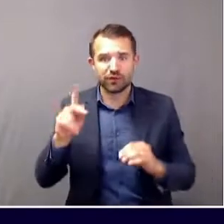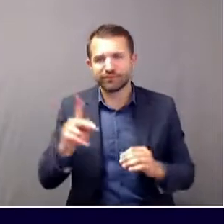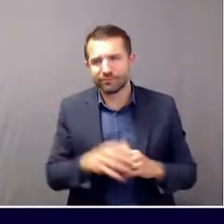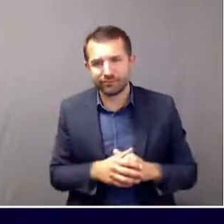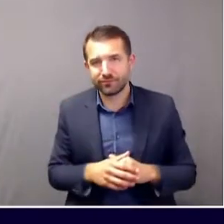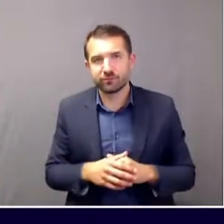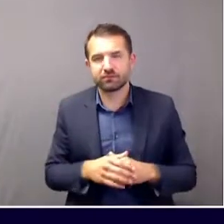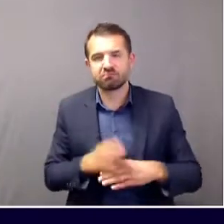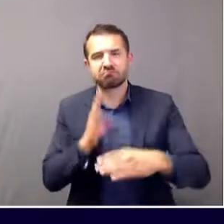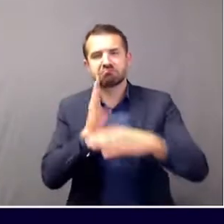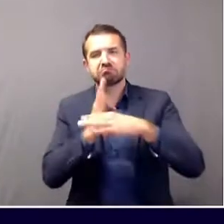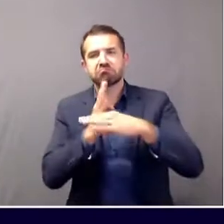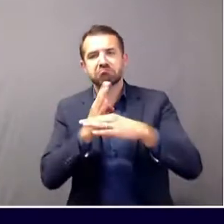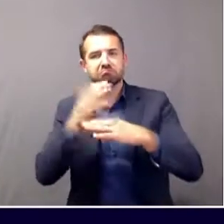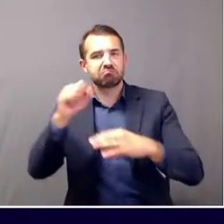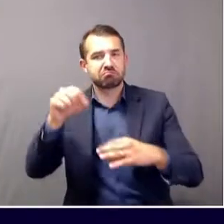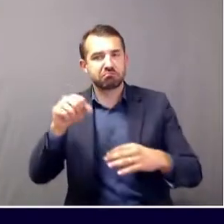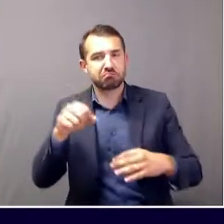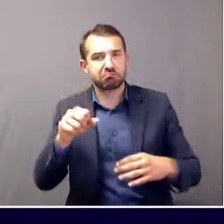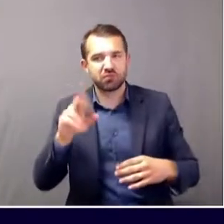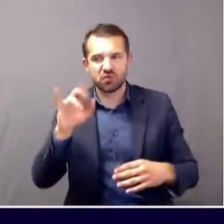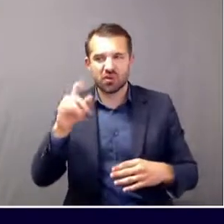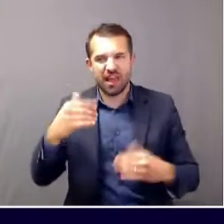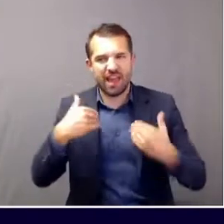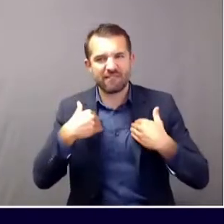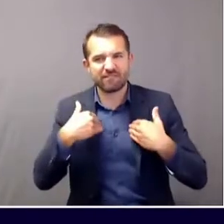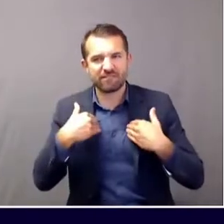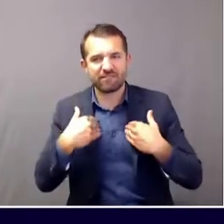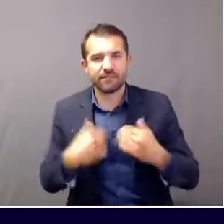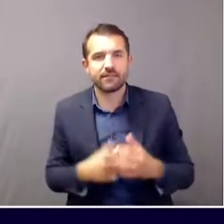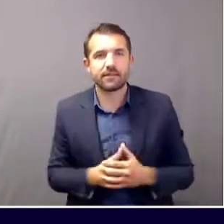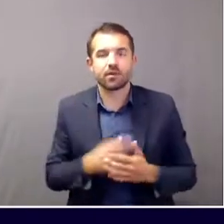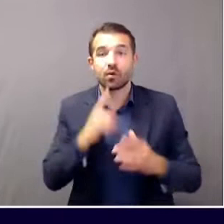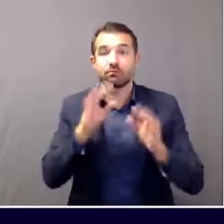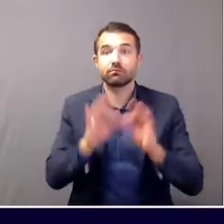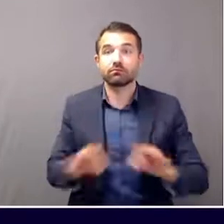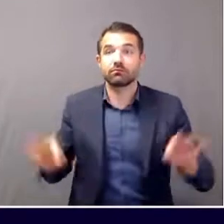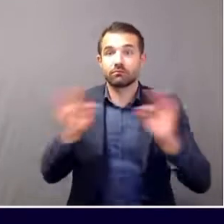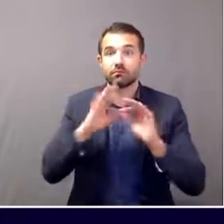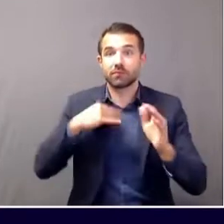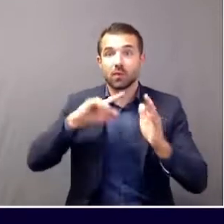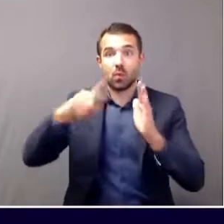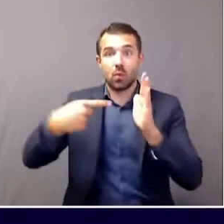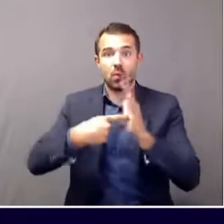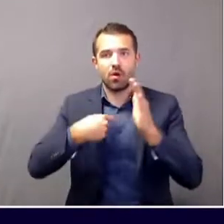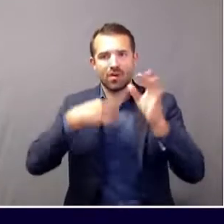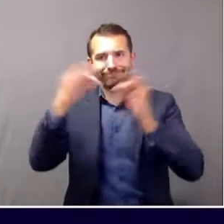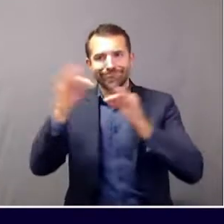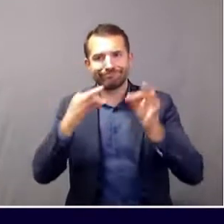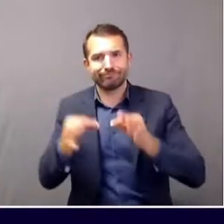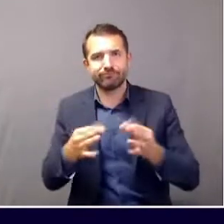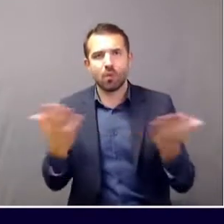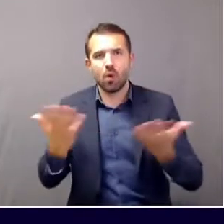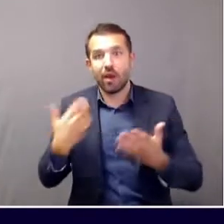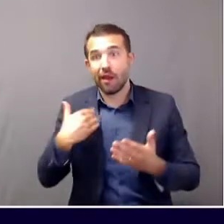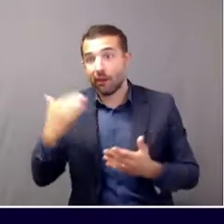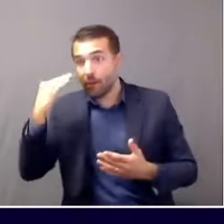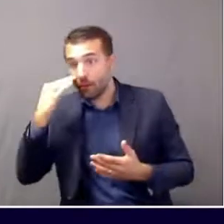is to talk about what it is that we know so that individuals can